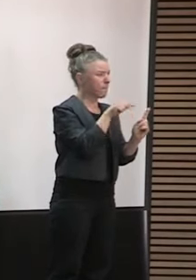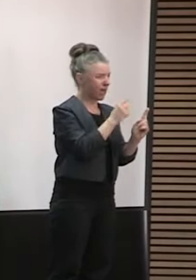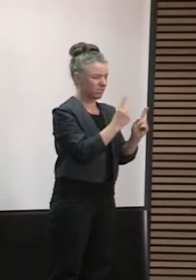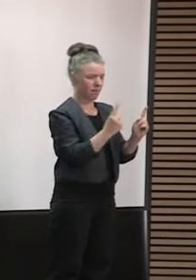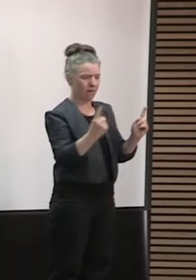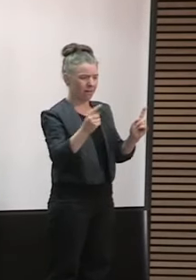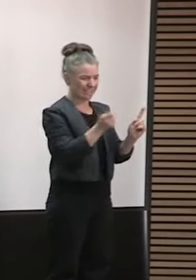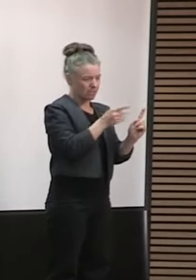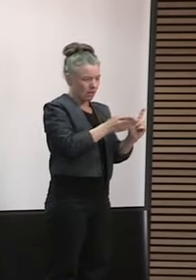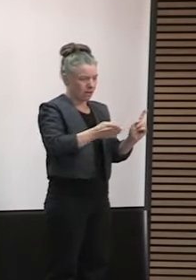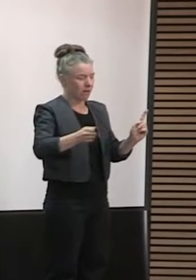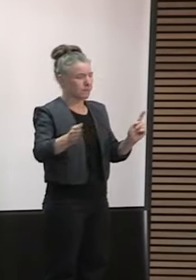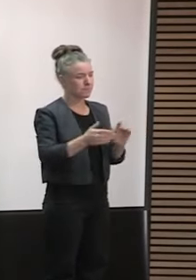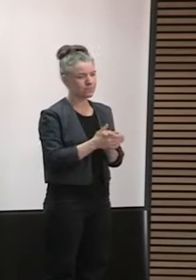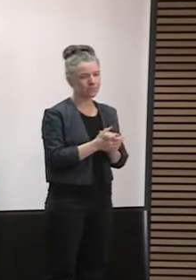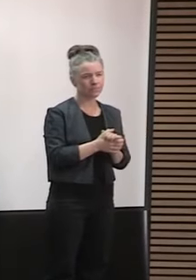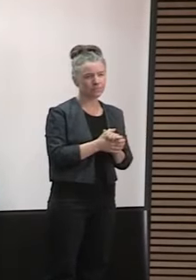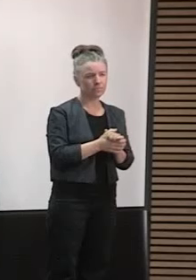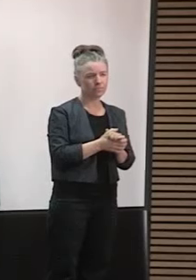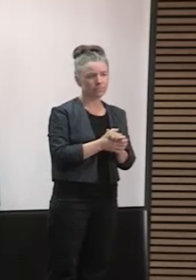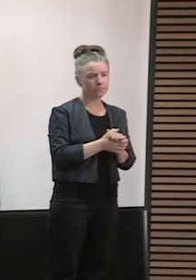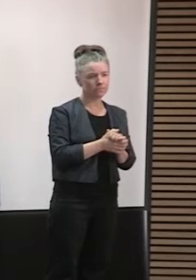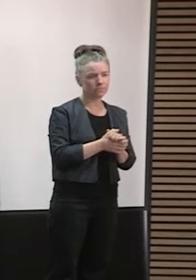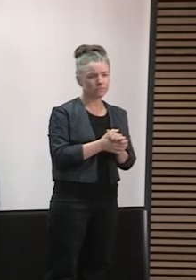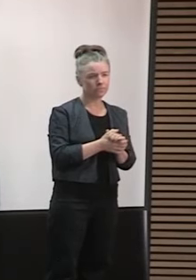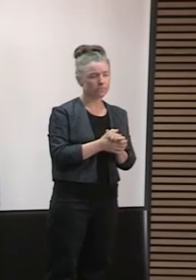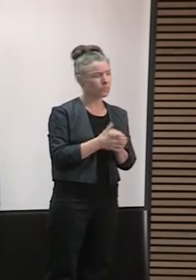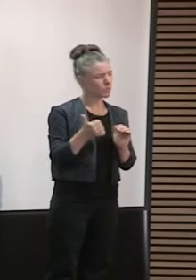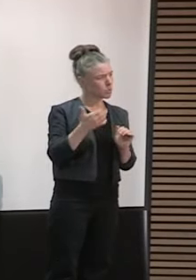their part, as they have done over the last three weeks, in keeping the rest of the